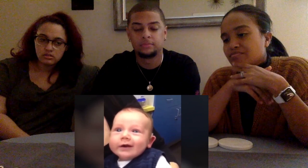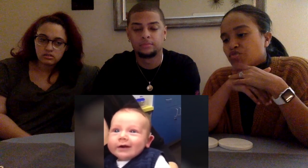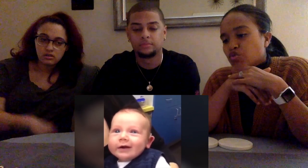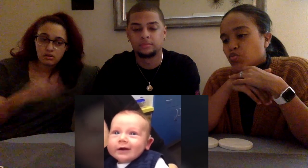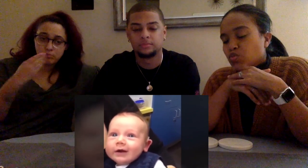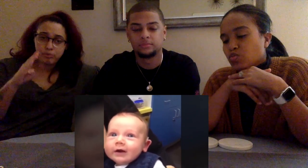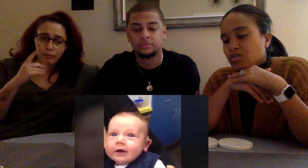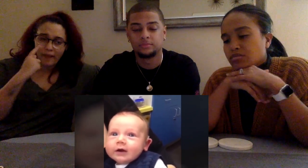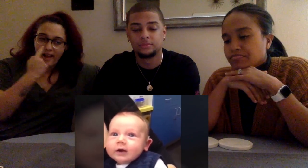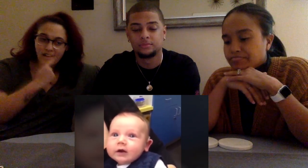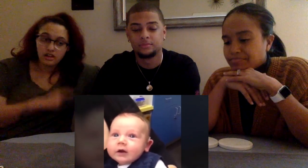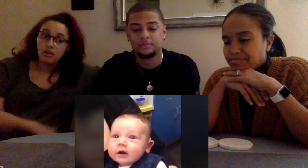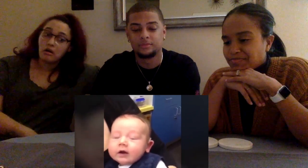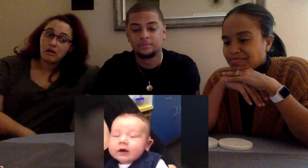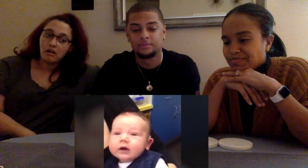Cuteee! Daisy: Blue eyes!